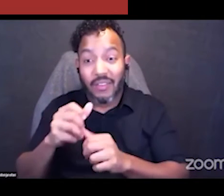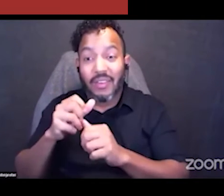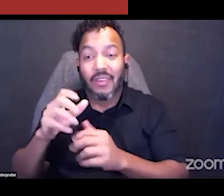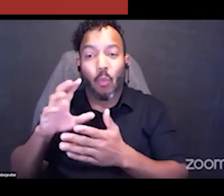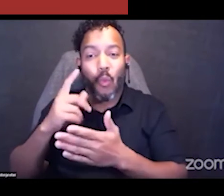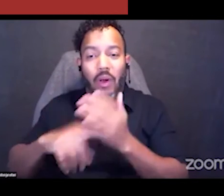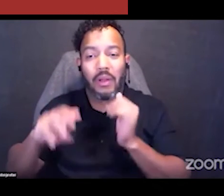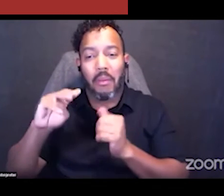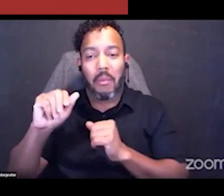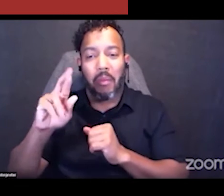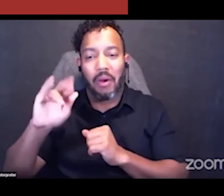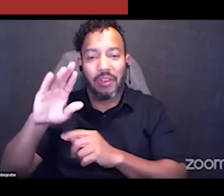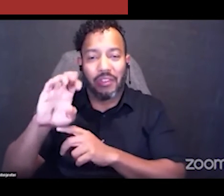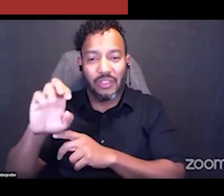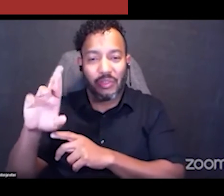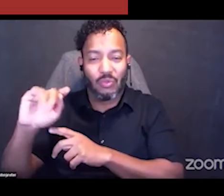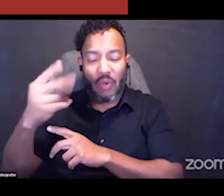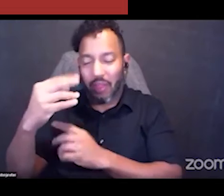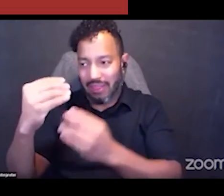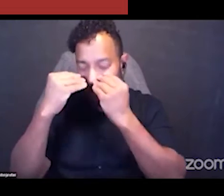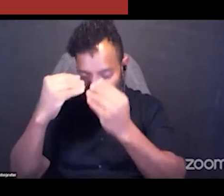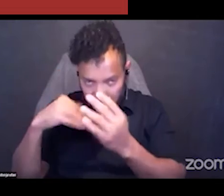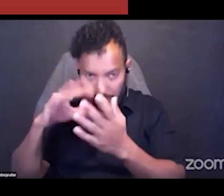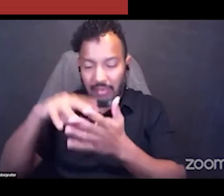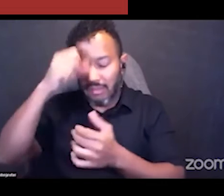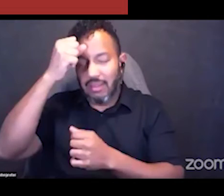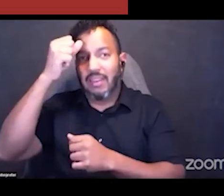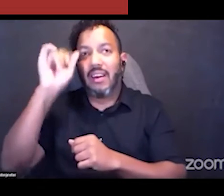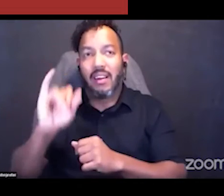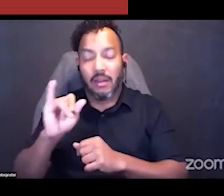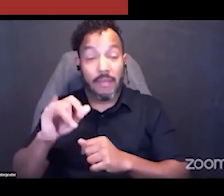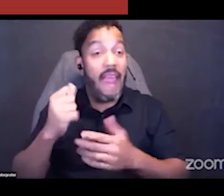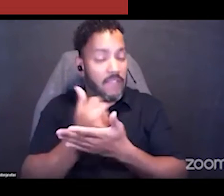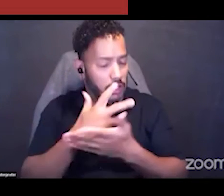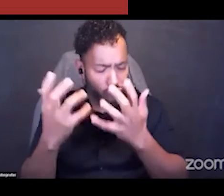But if there is one lesson that's been made clear it's been there is always more to learn.